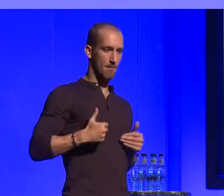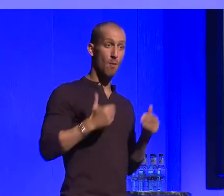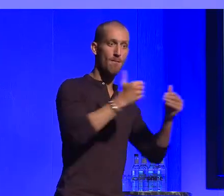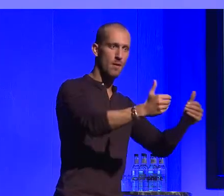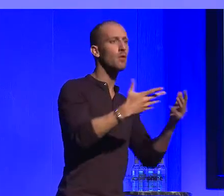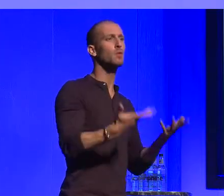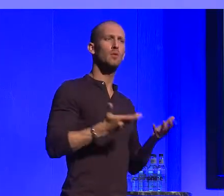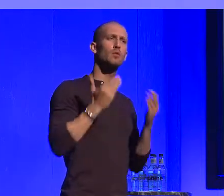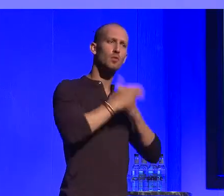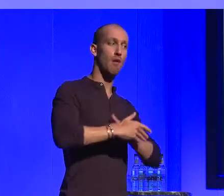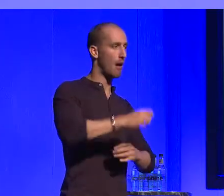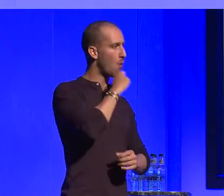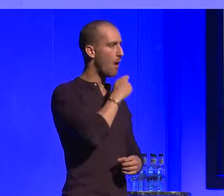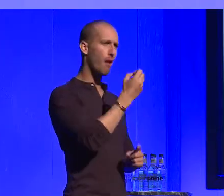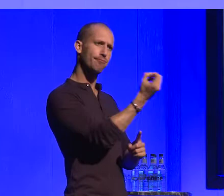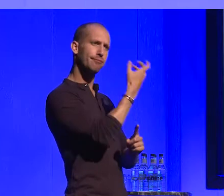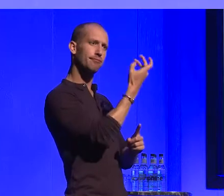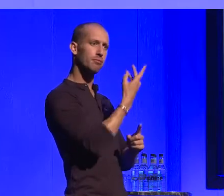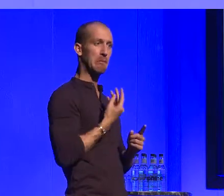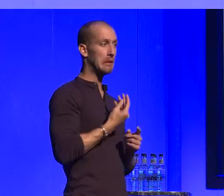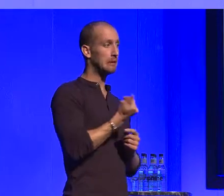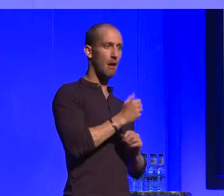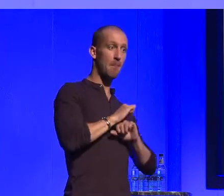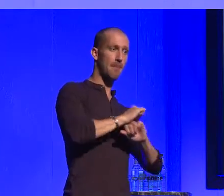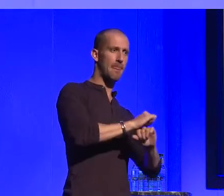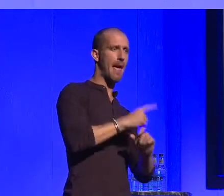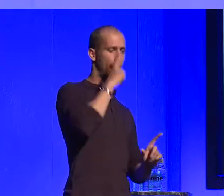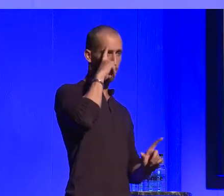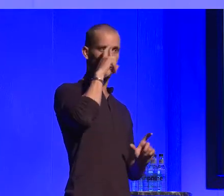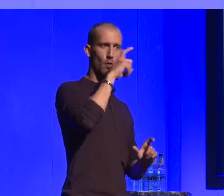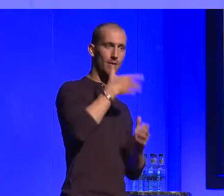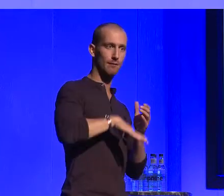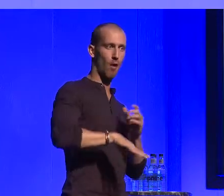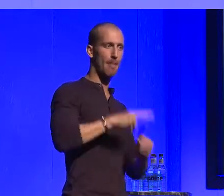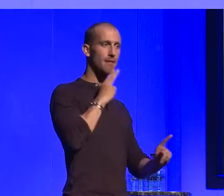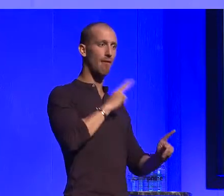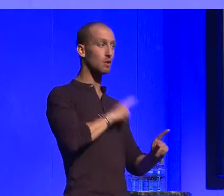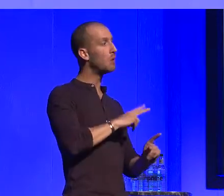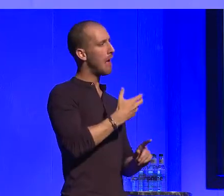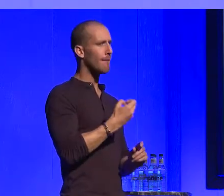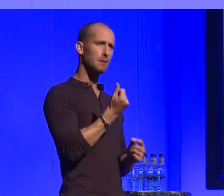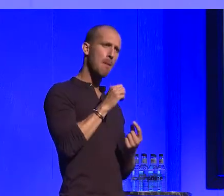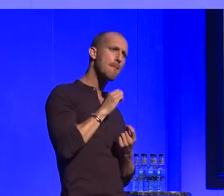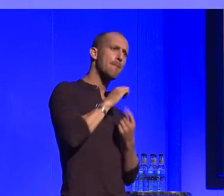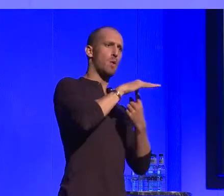us some of their key reflections and some of their key things that they want to report, because this is really important.